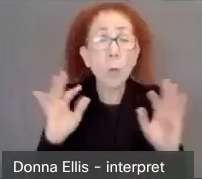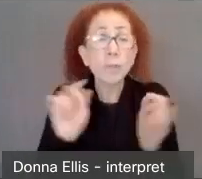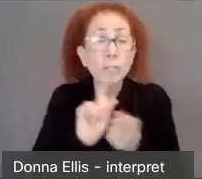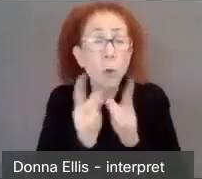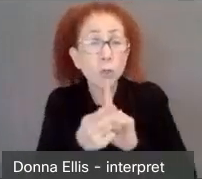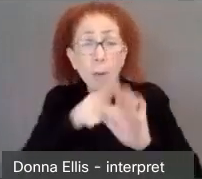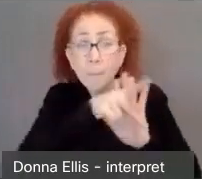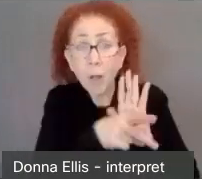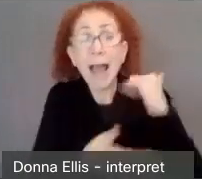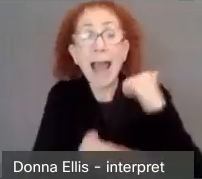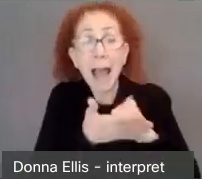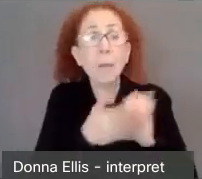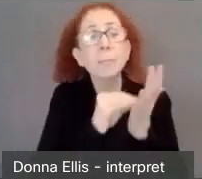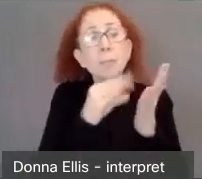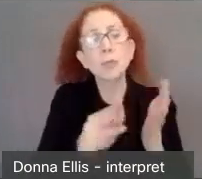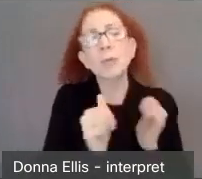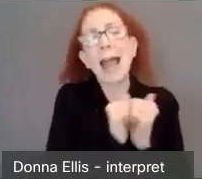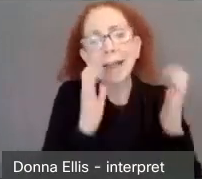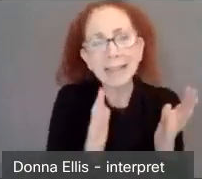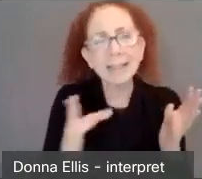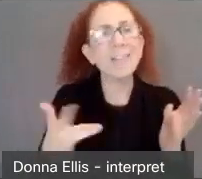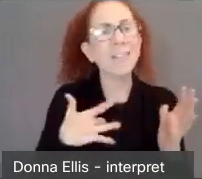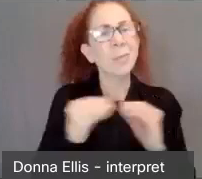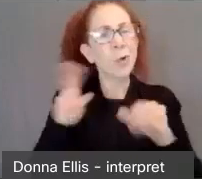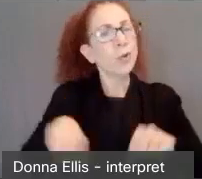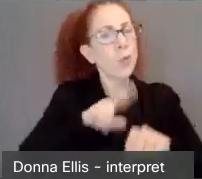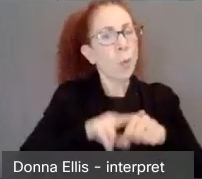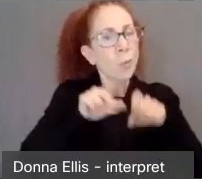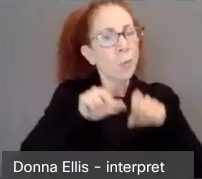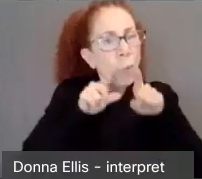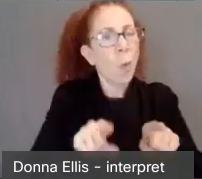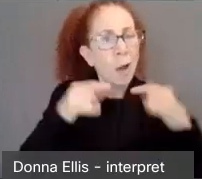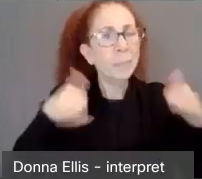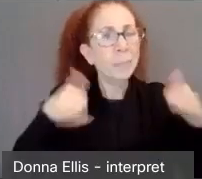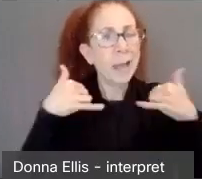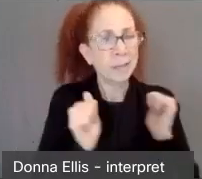our student-athletes feel a bit more normal on the field as we all work to get back to normal.